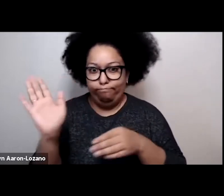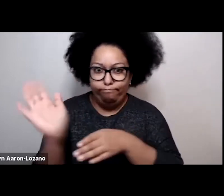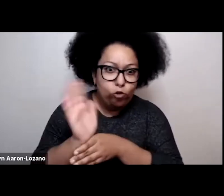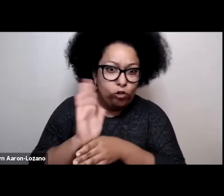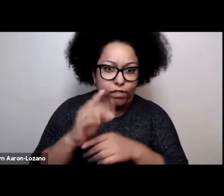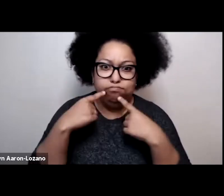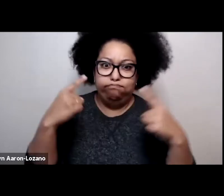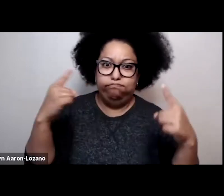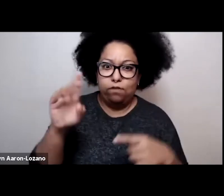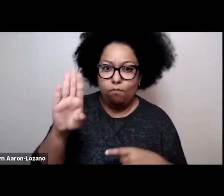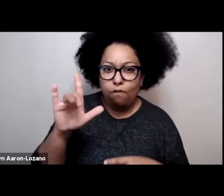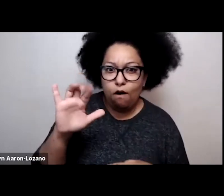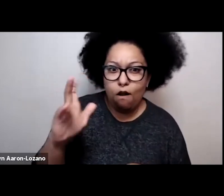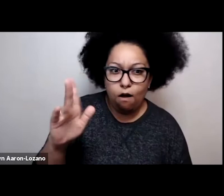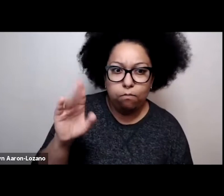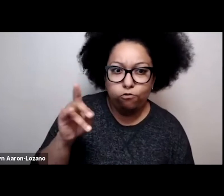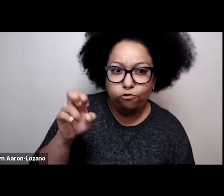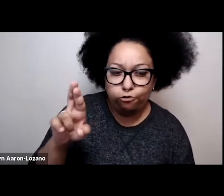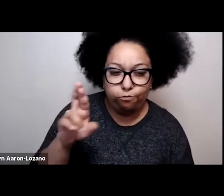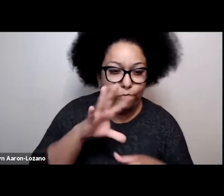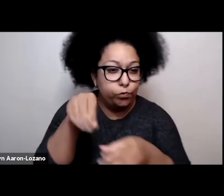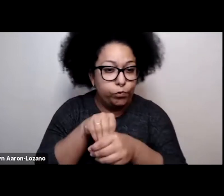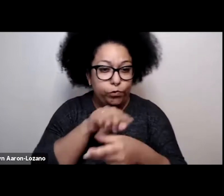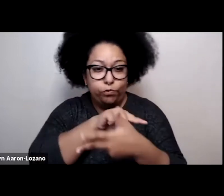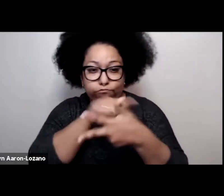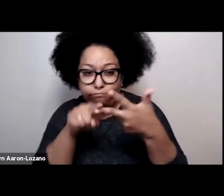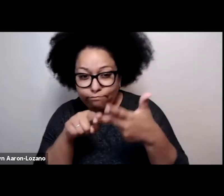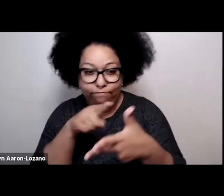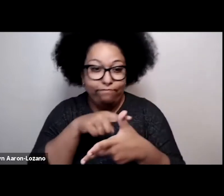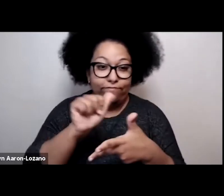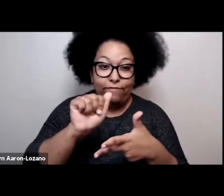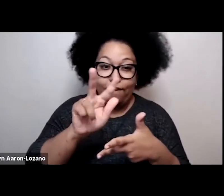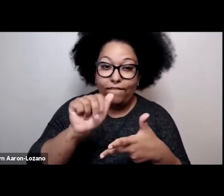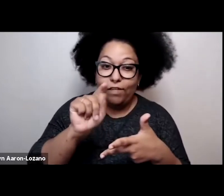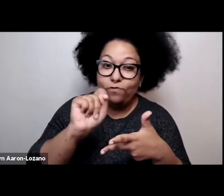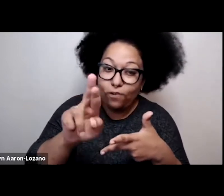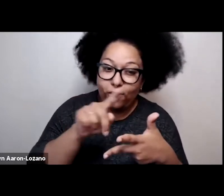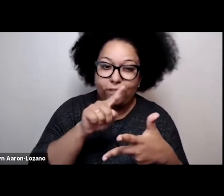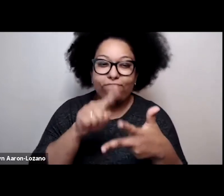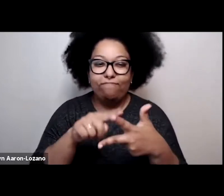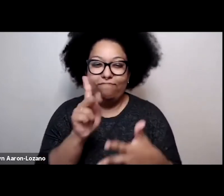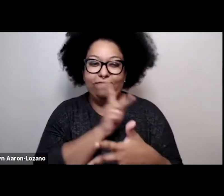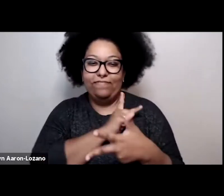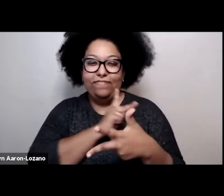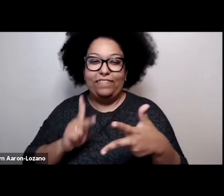in popular blockbuster movies including avatar king kong